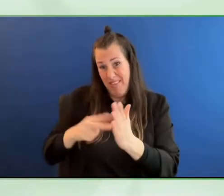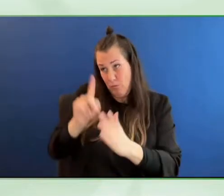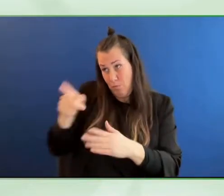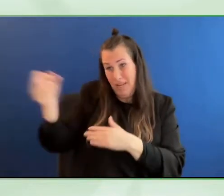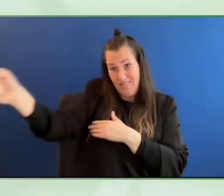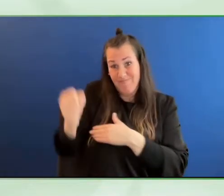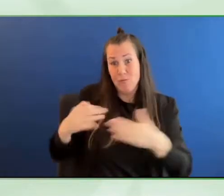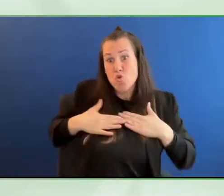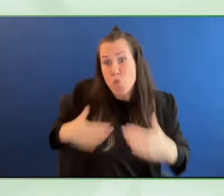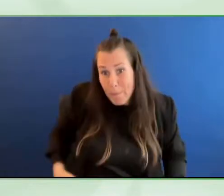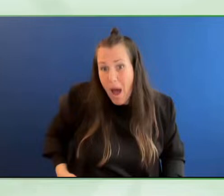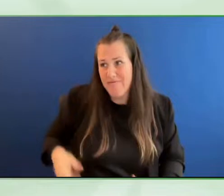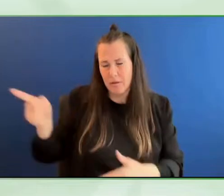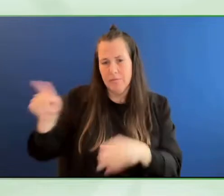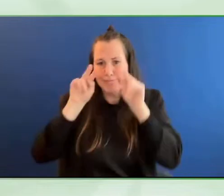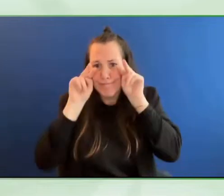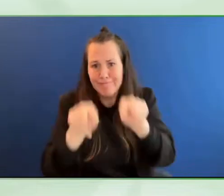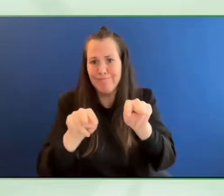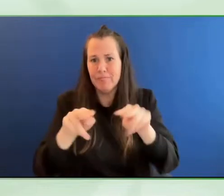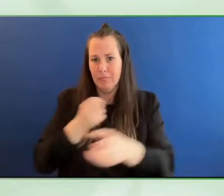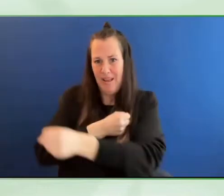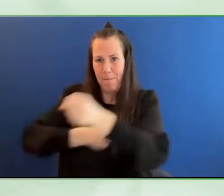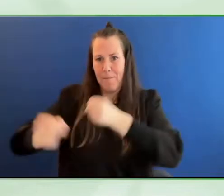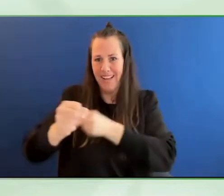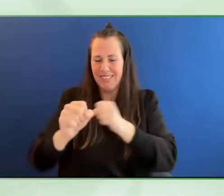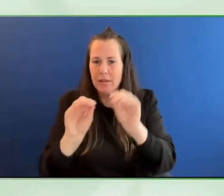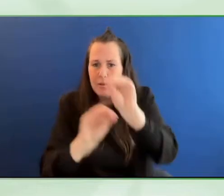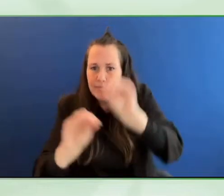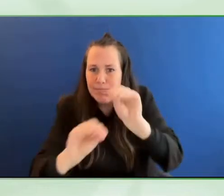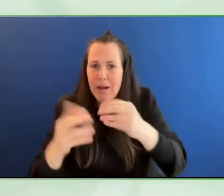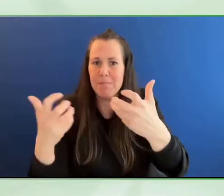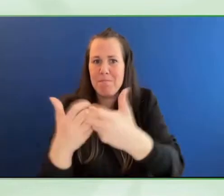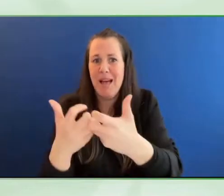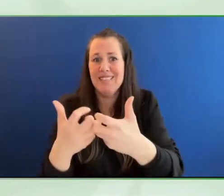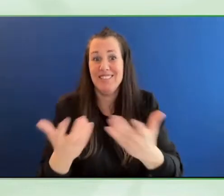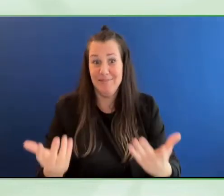Where are we going to see those interfaces start to come through? What concerns should we have?